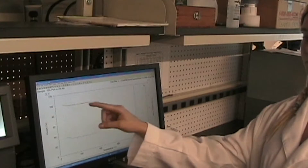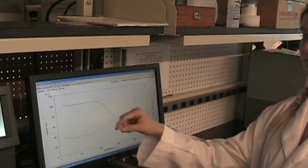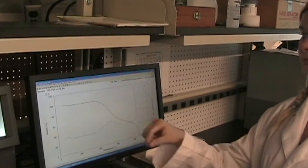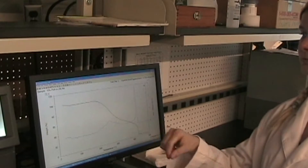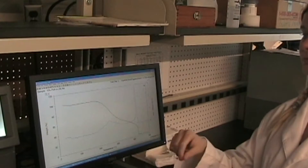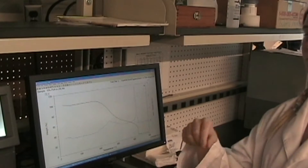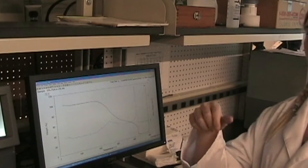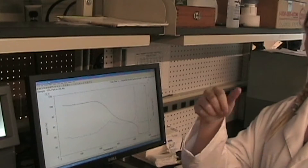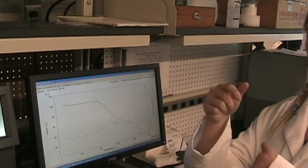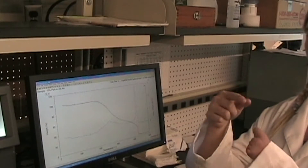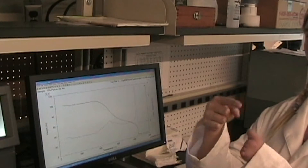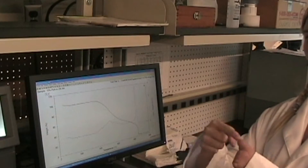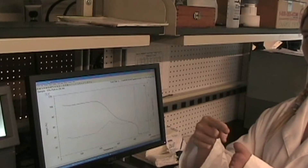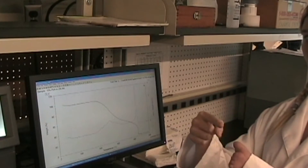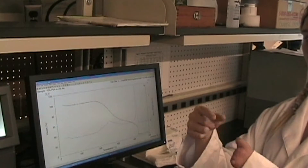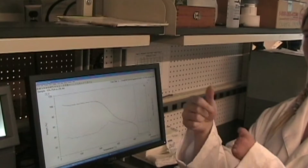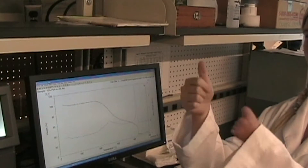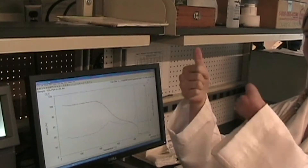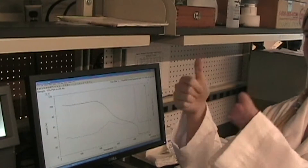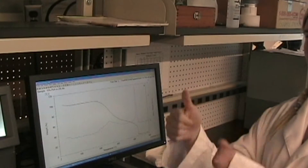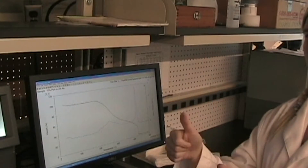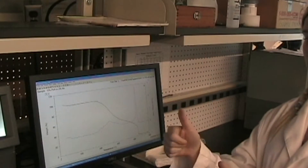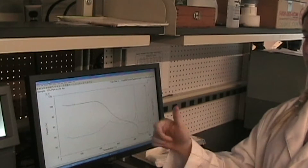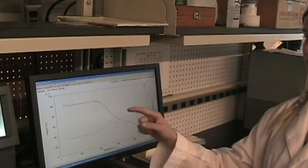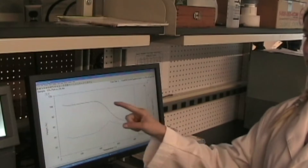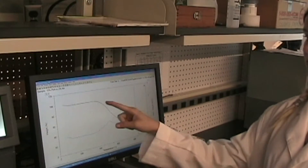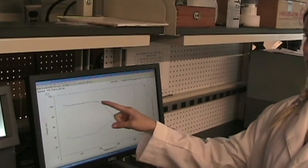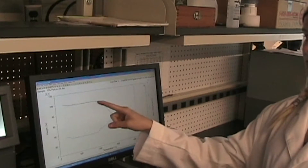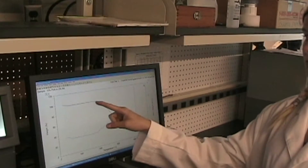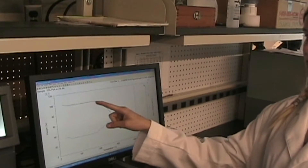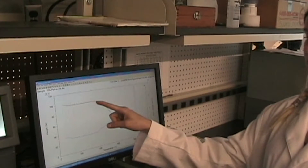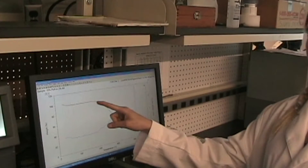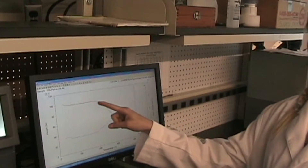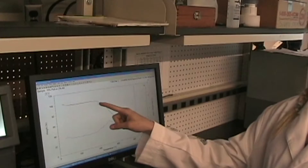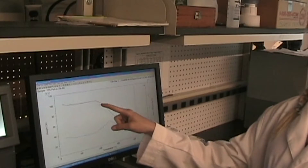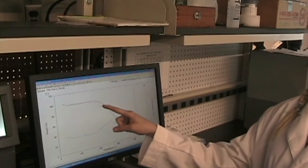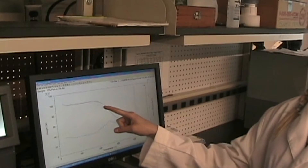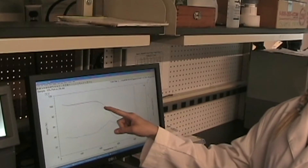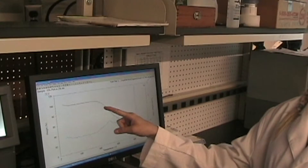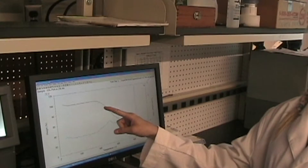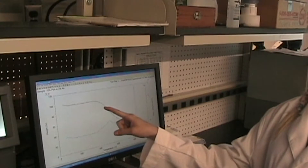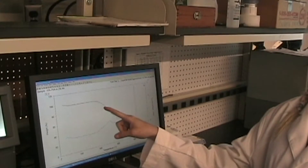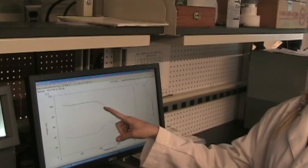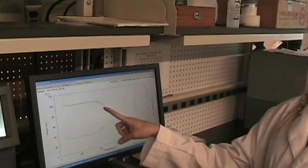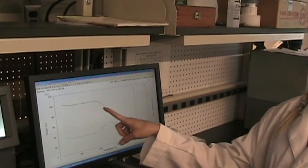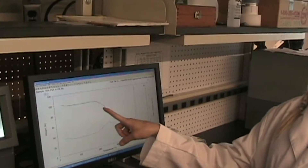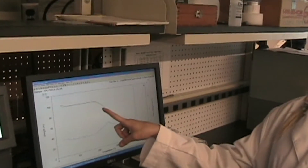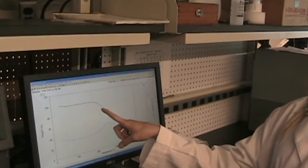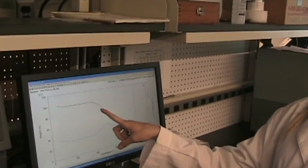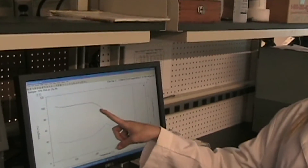This shows the point of degradation.